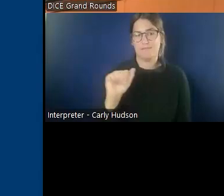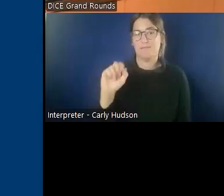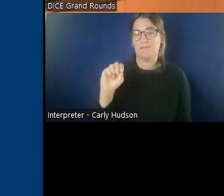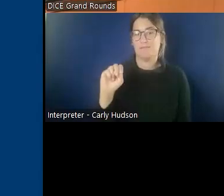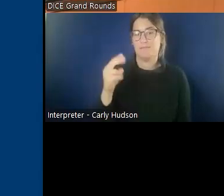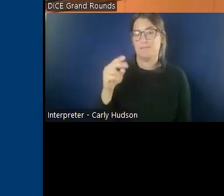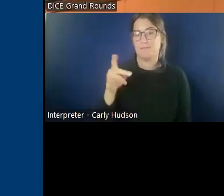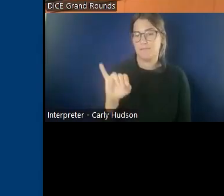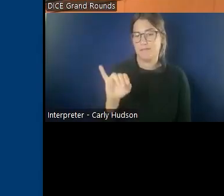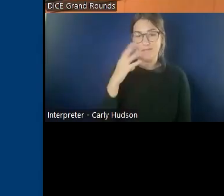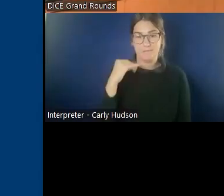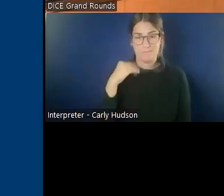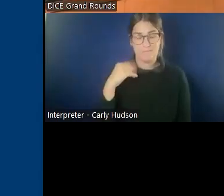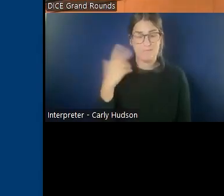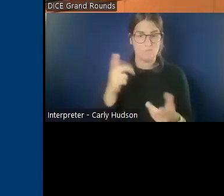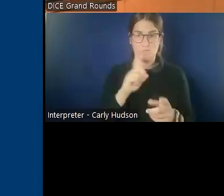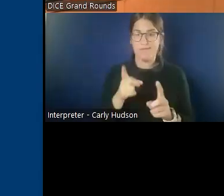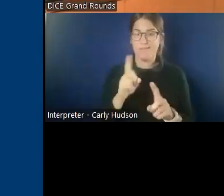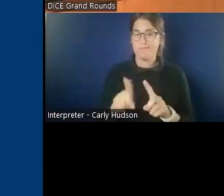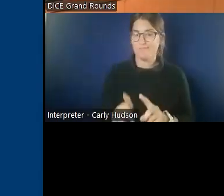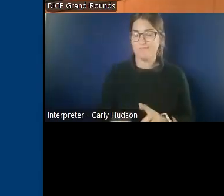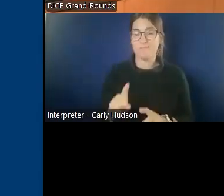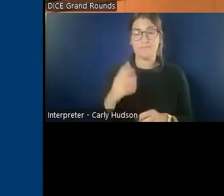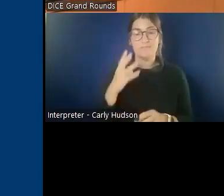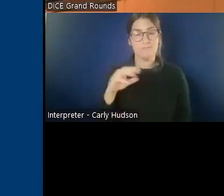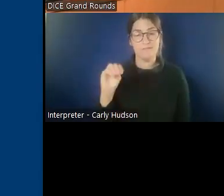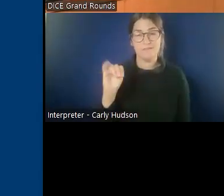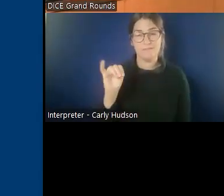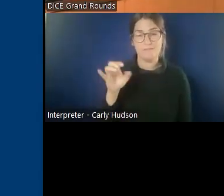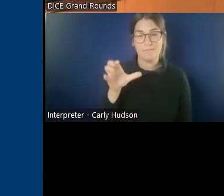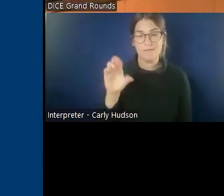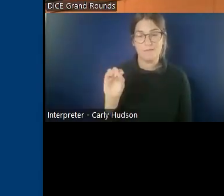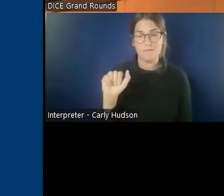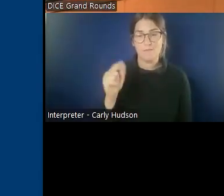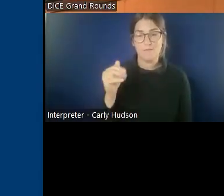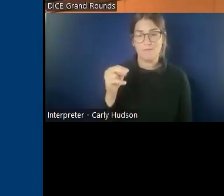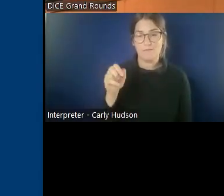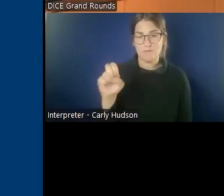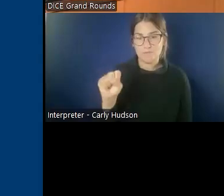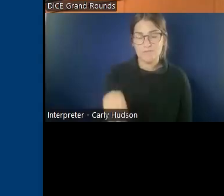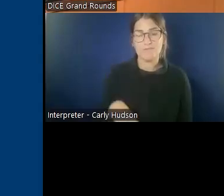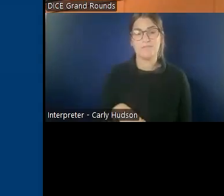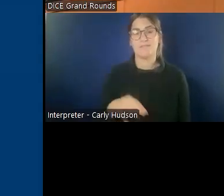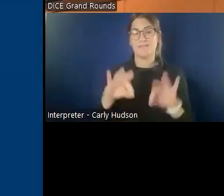varied from our experiences with microaggressions our relationships with family across the lifespan